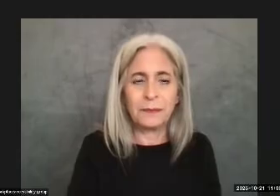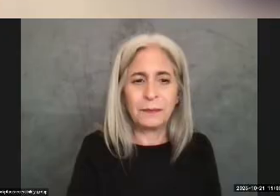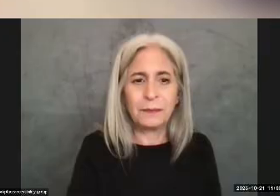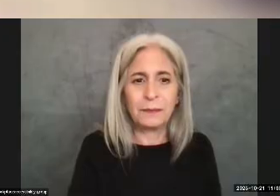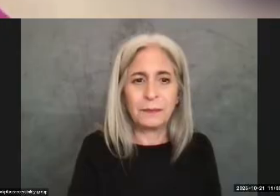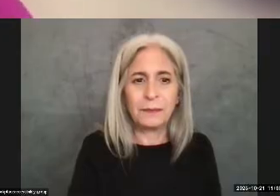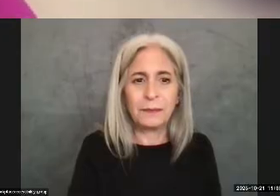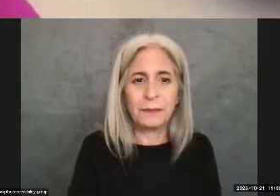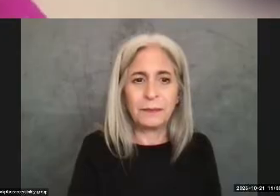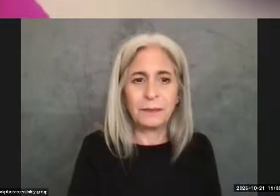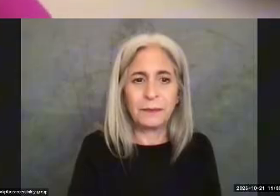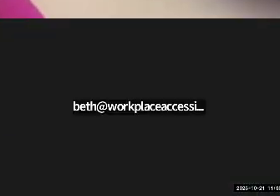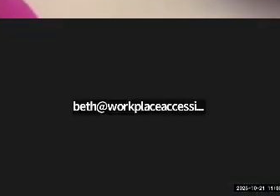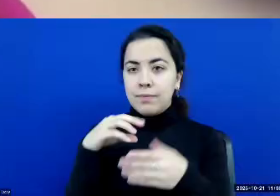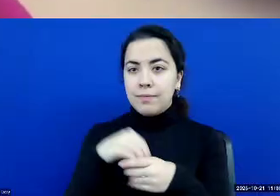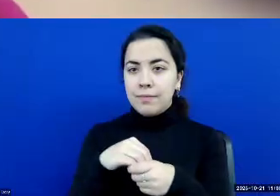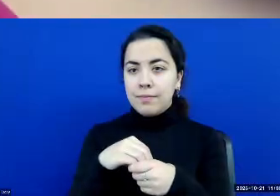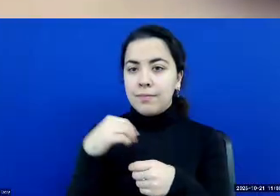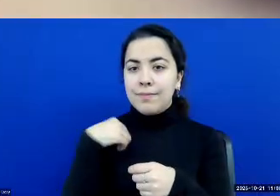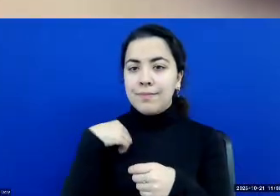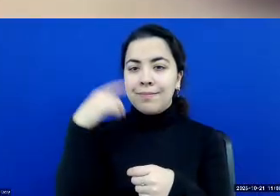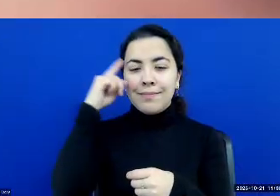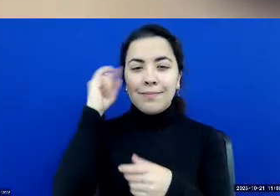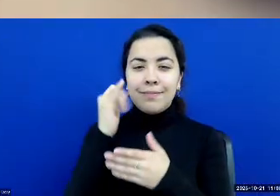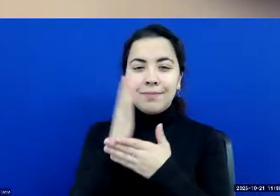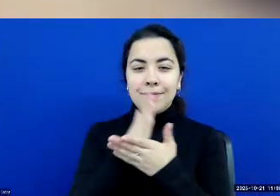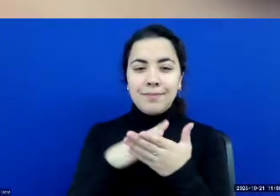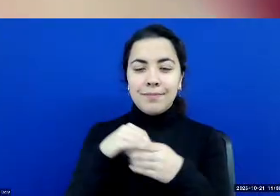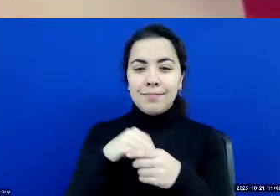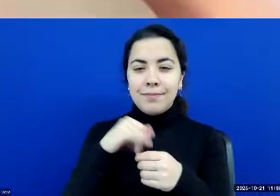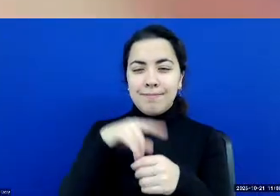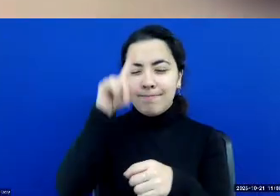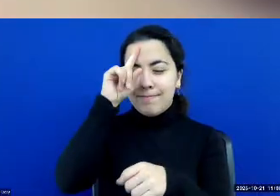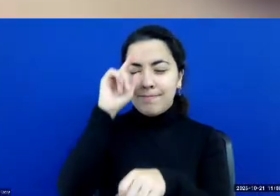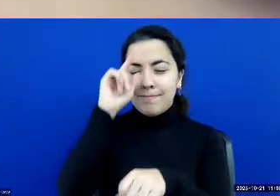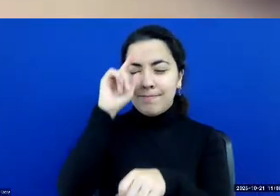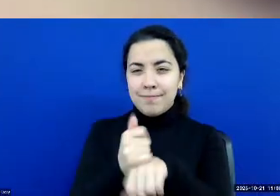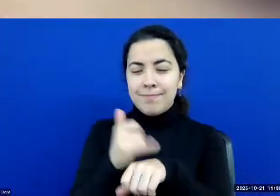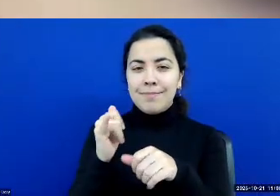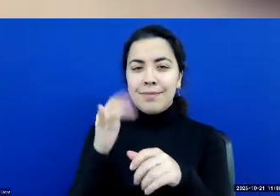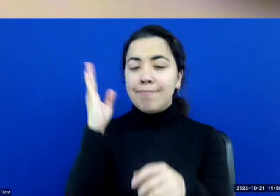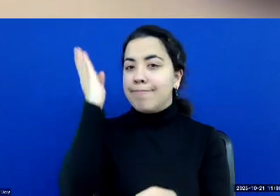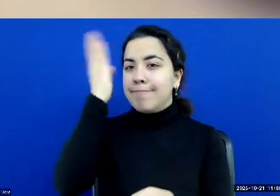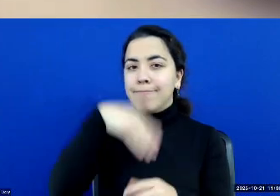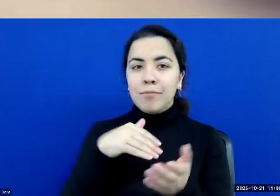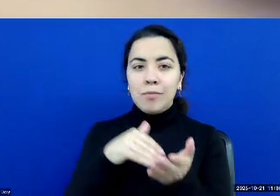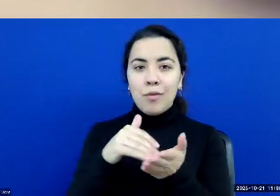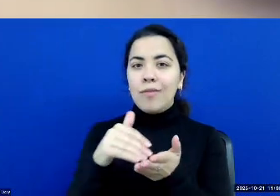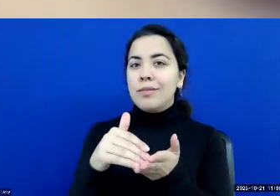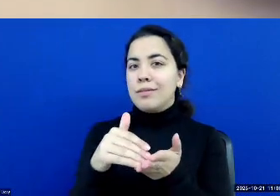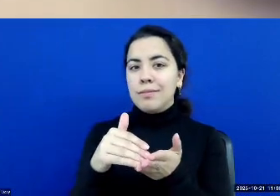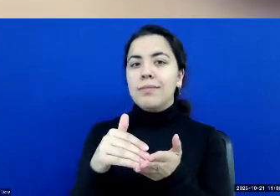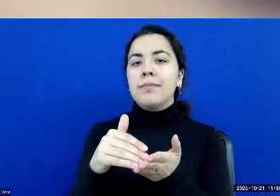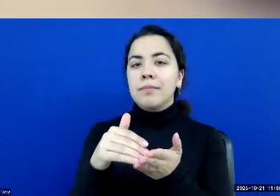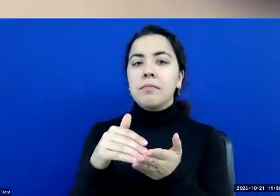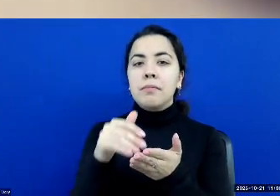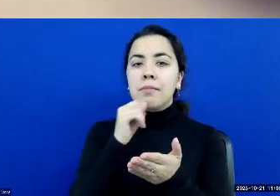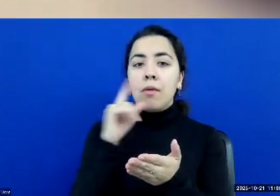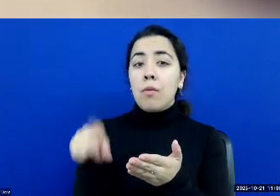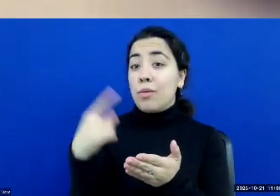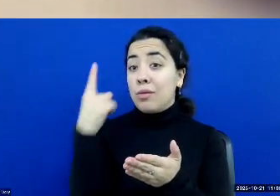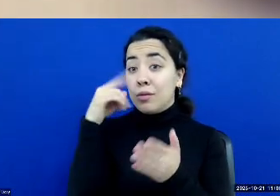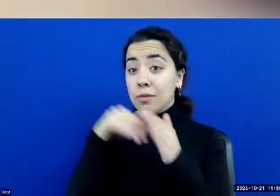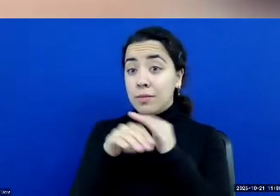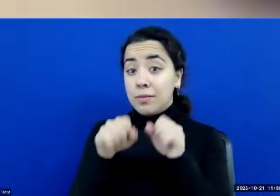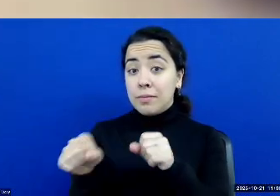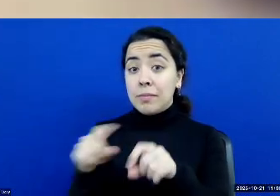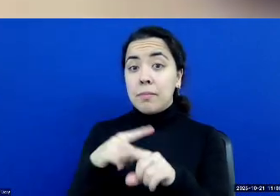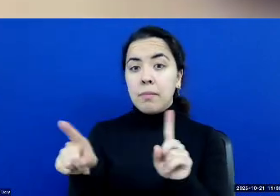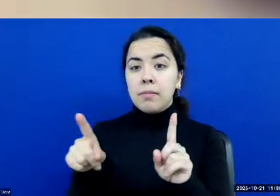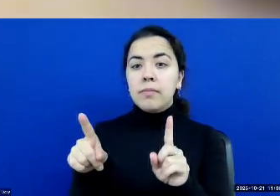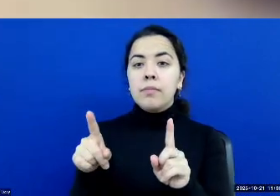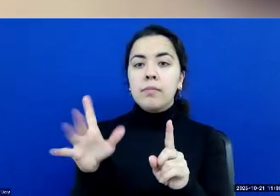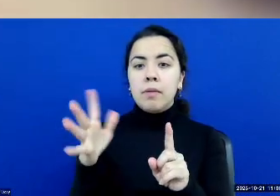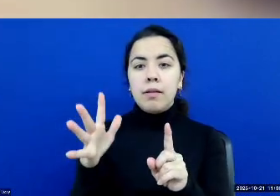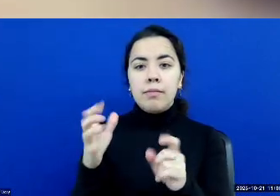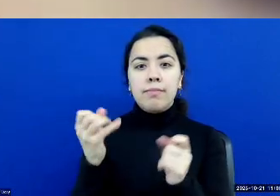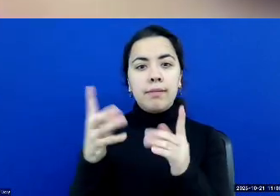Kathleen DeForest: I think it's an aspect, or it's like, I don't know, it's a mindset that just kind of gets overlooked so often, and not just for accessibility, but…